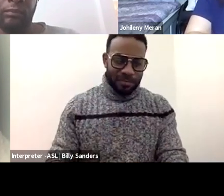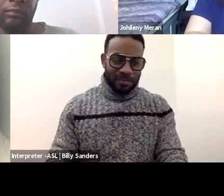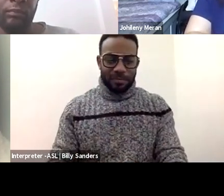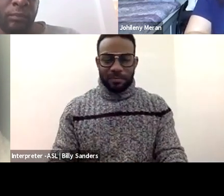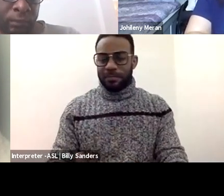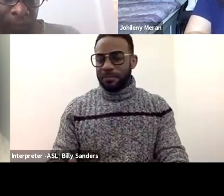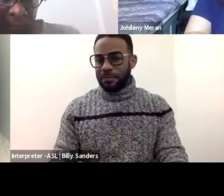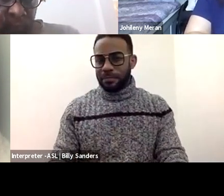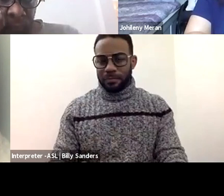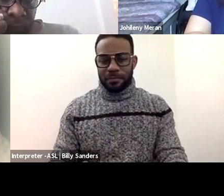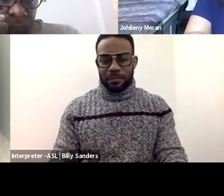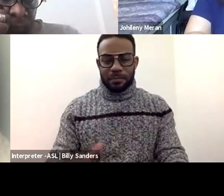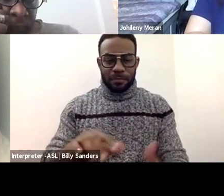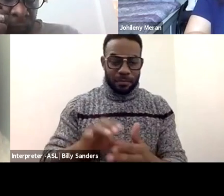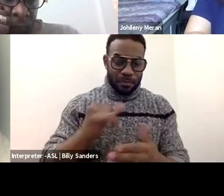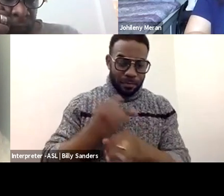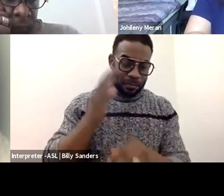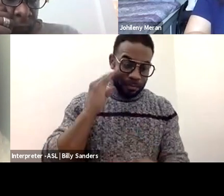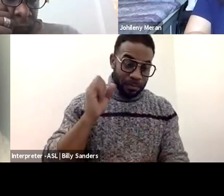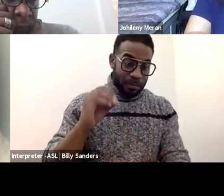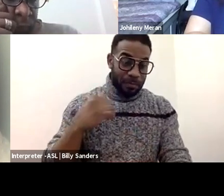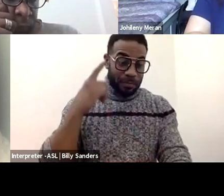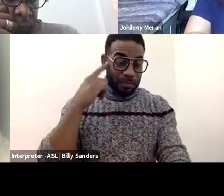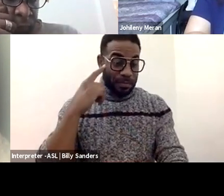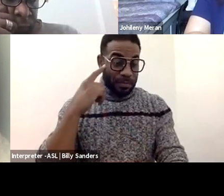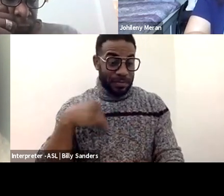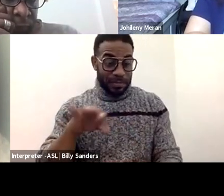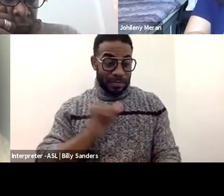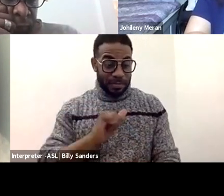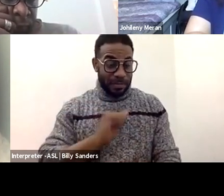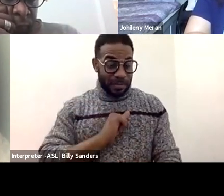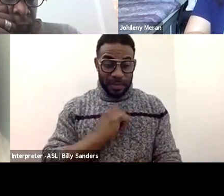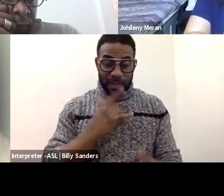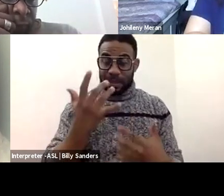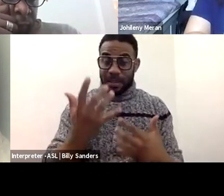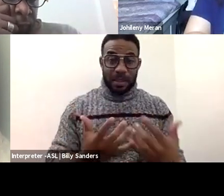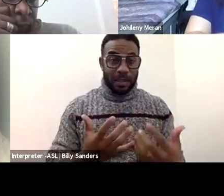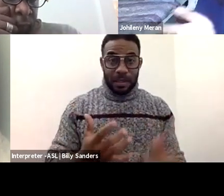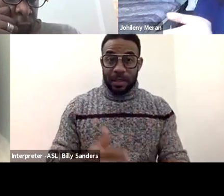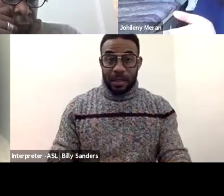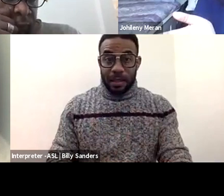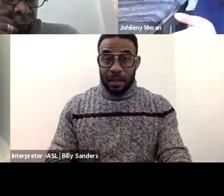the student's campus experience. And so I think I found myself -- my institution